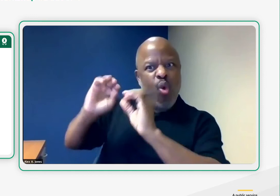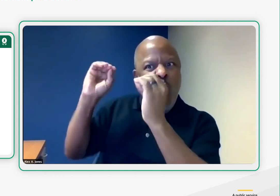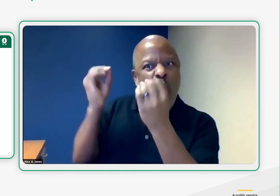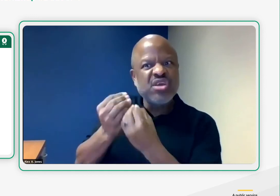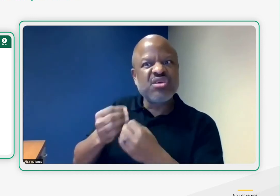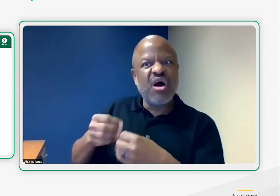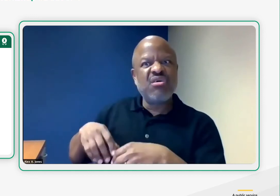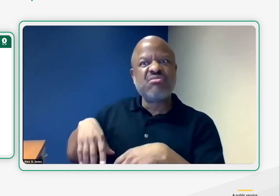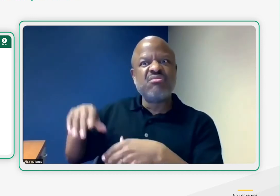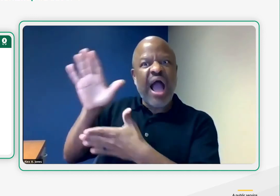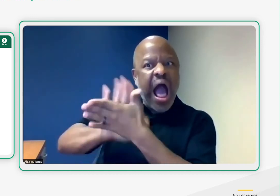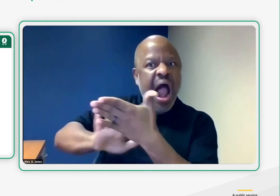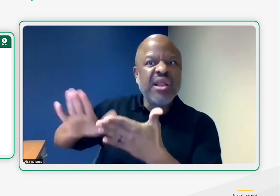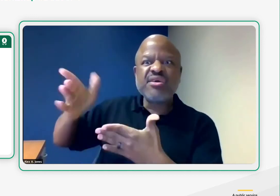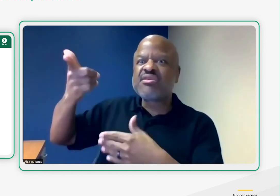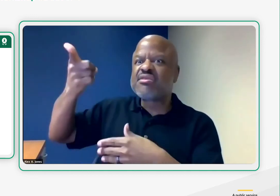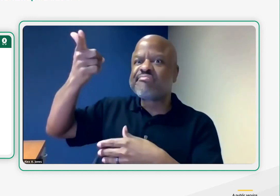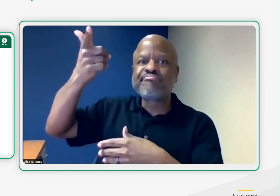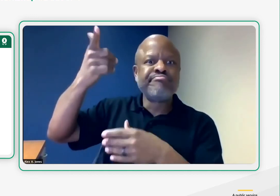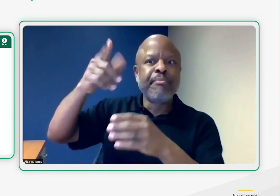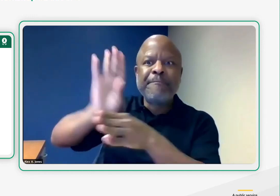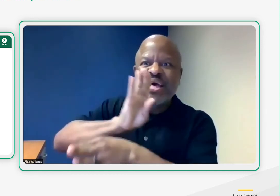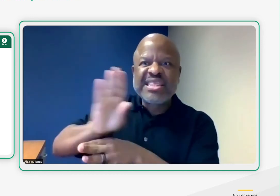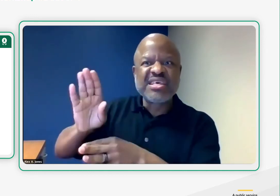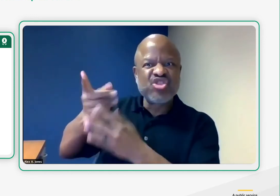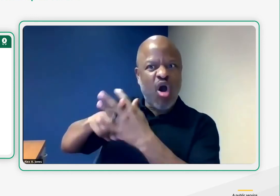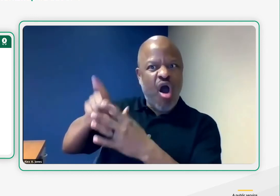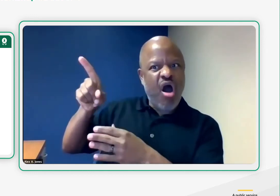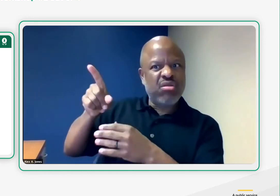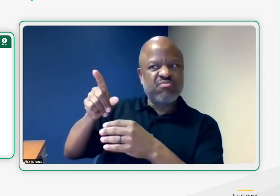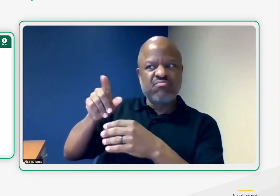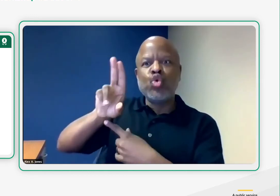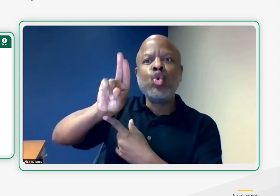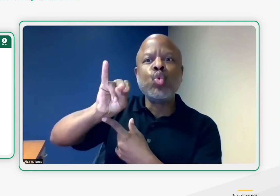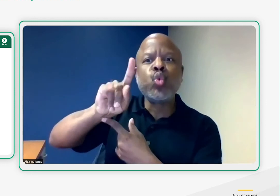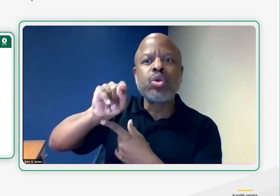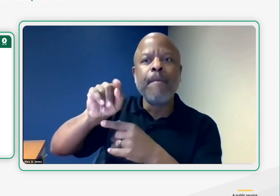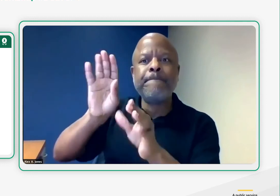And all of this money comes from the college. It's the business aspect of it, right?